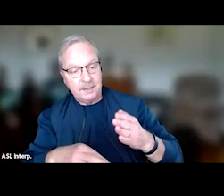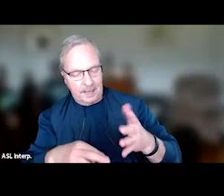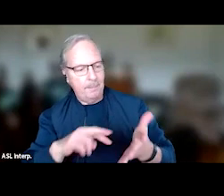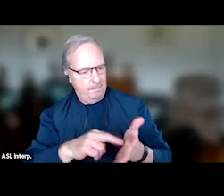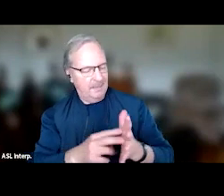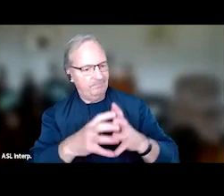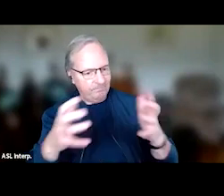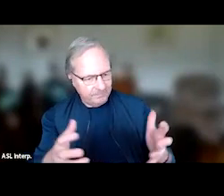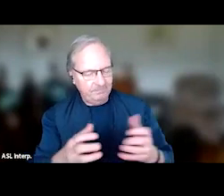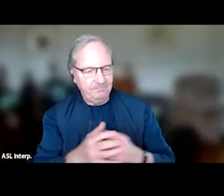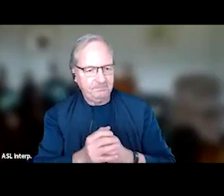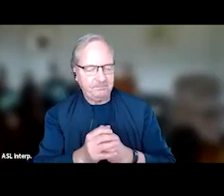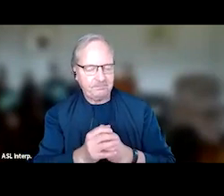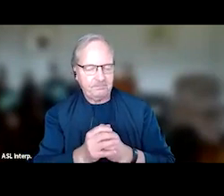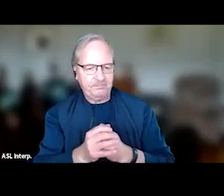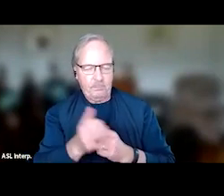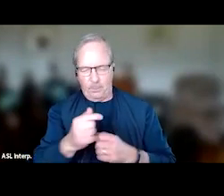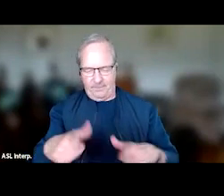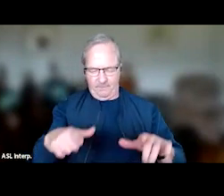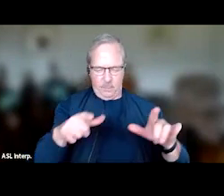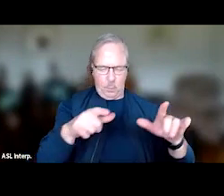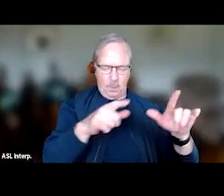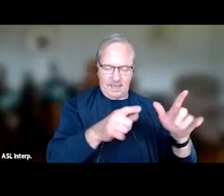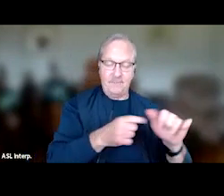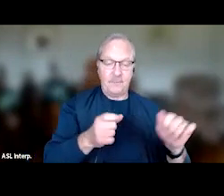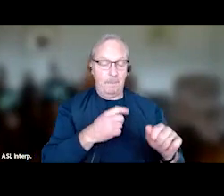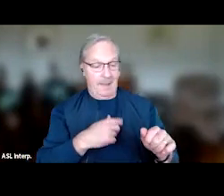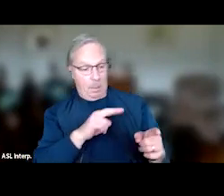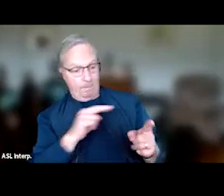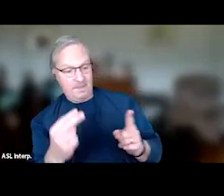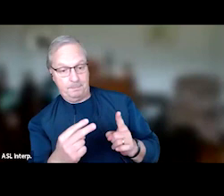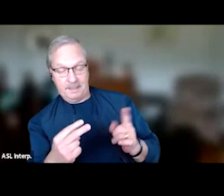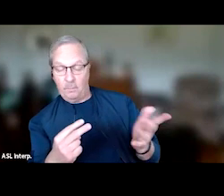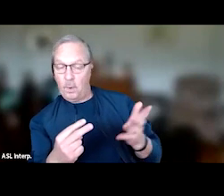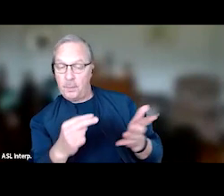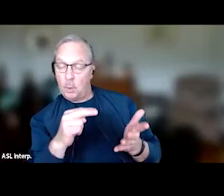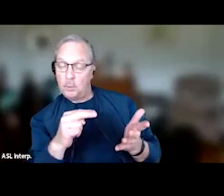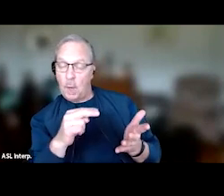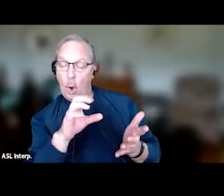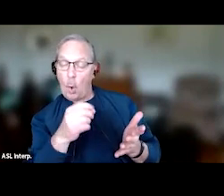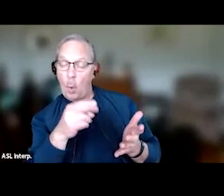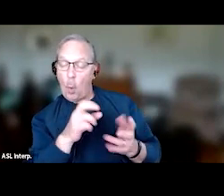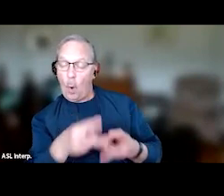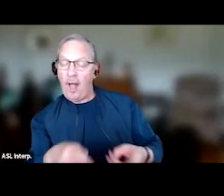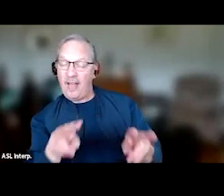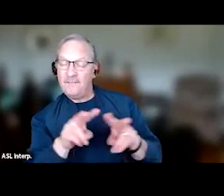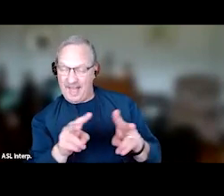So we have, in a few slides, from our perspective what some of those core values that are really critical to be centered in this work,